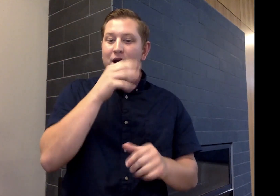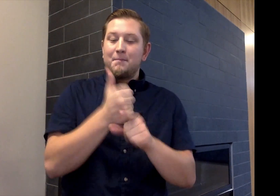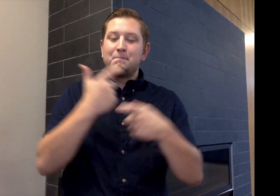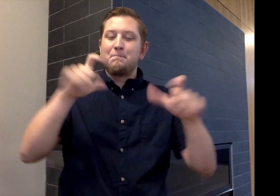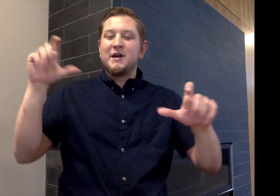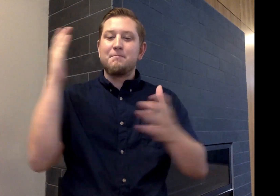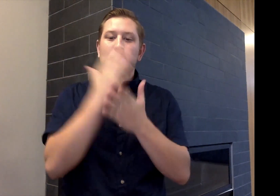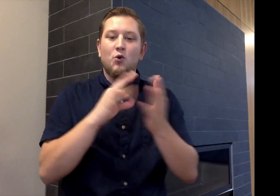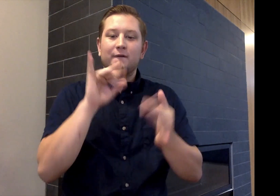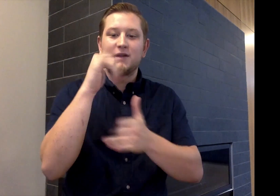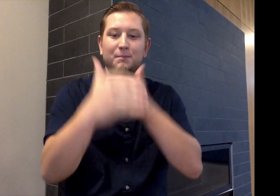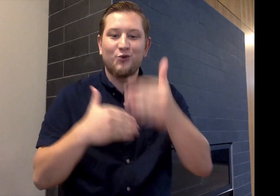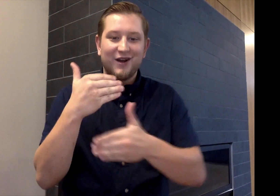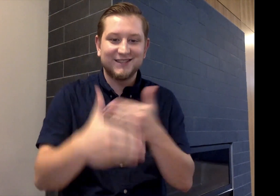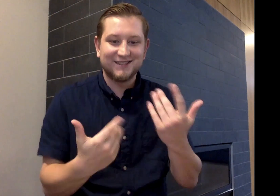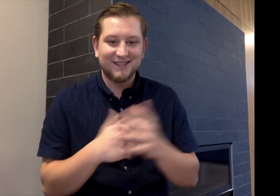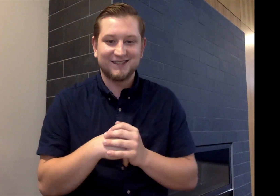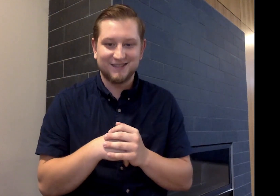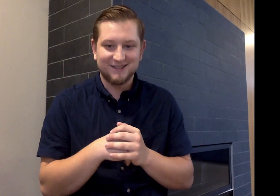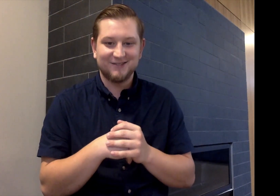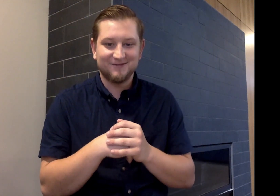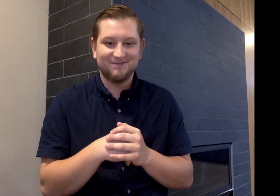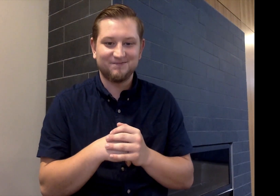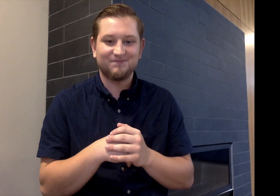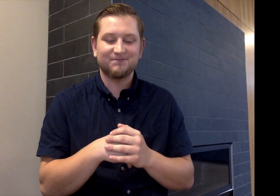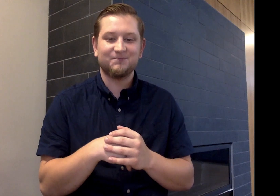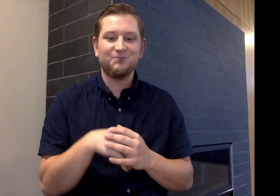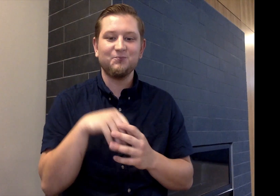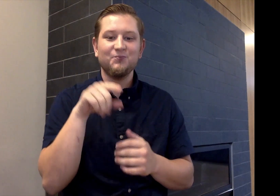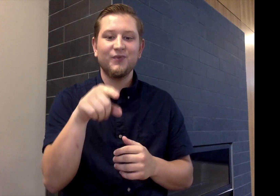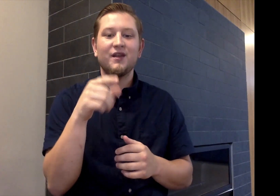And I'm so happy that someone like my mom was a part of that IEP process.